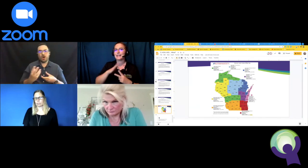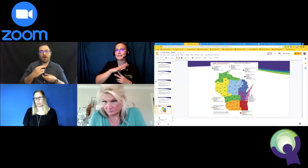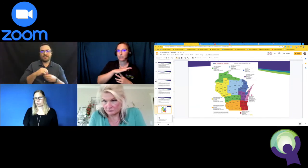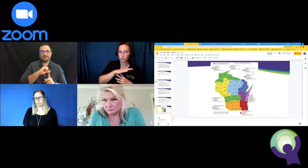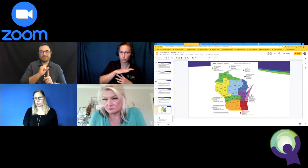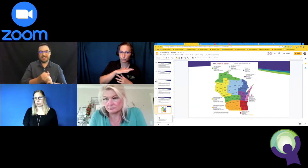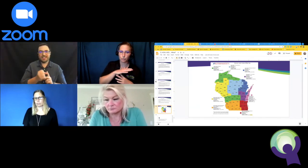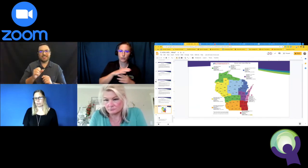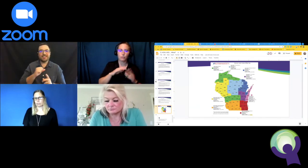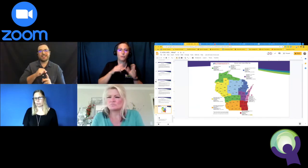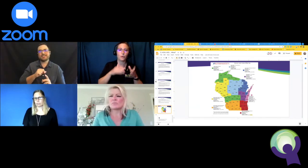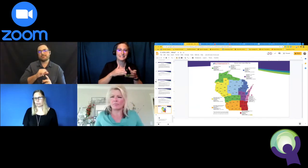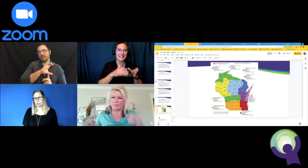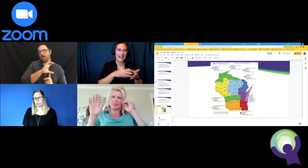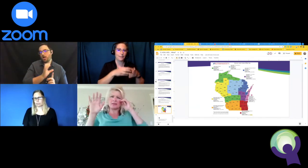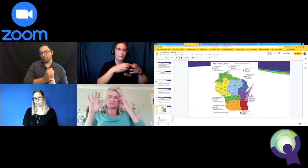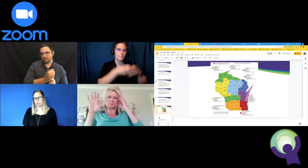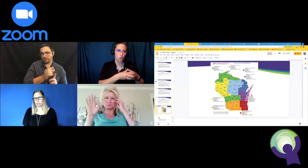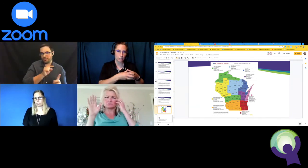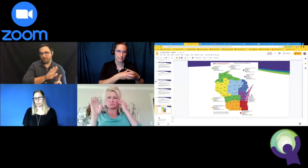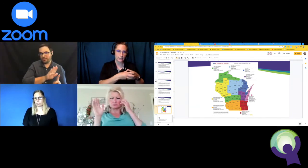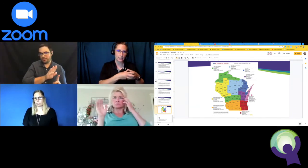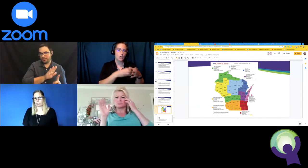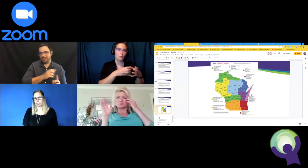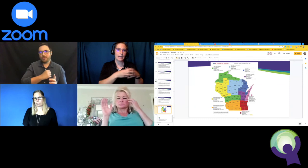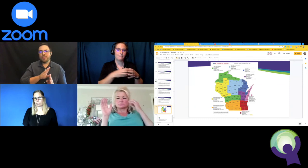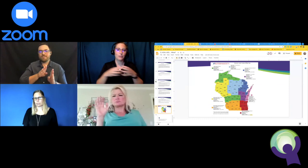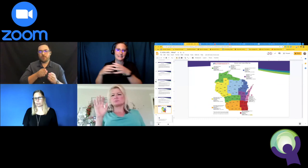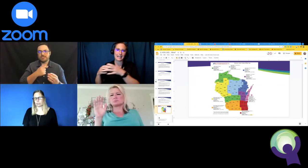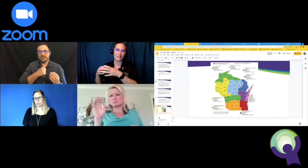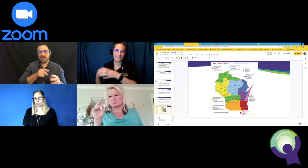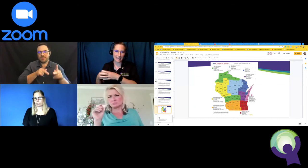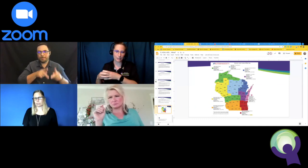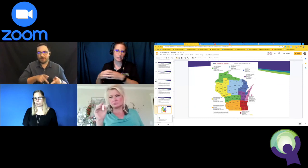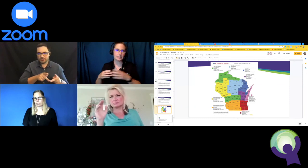the cultural viewpoint. We're focusing on the person, we're not focusing on the diagnosis. So